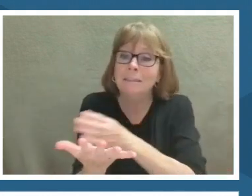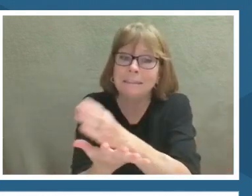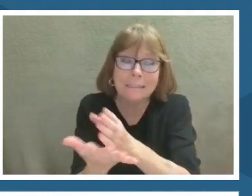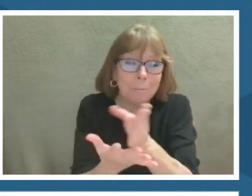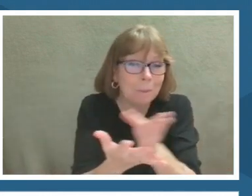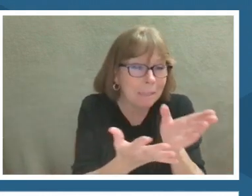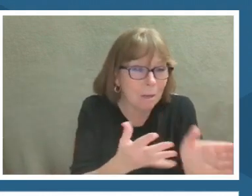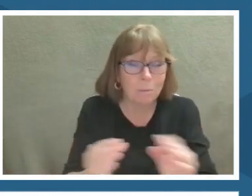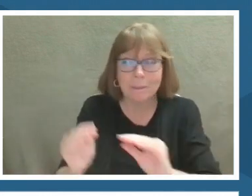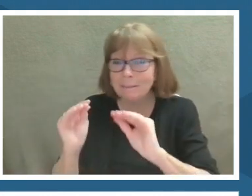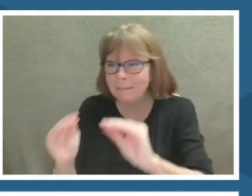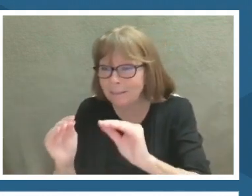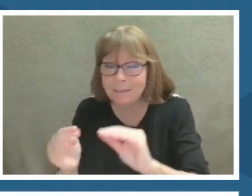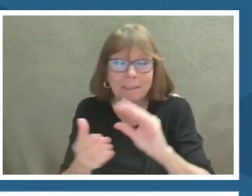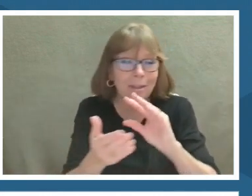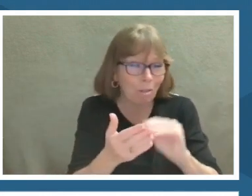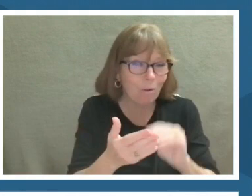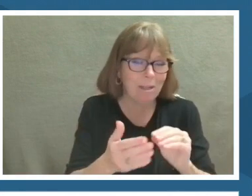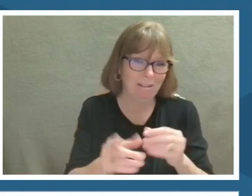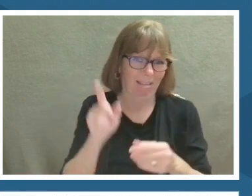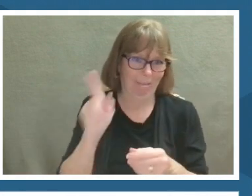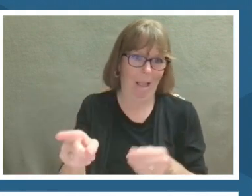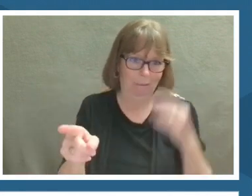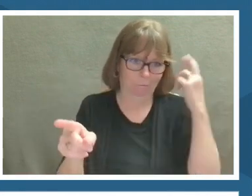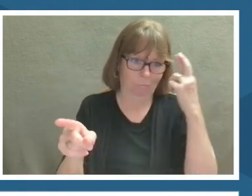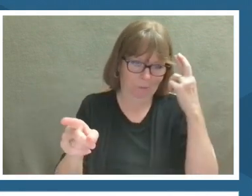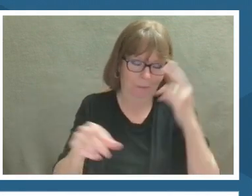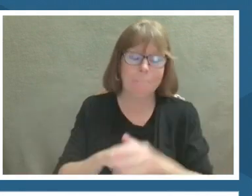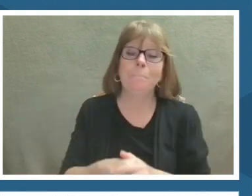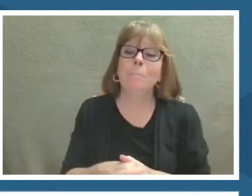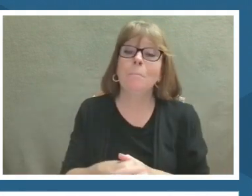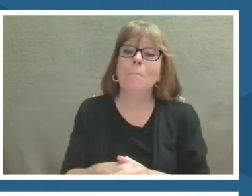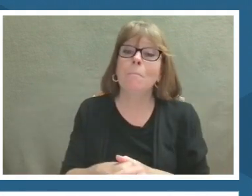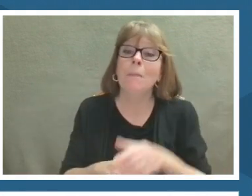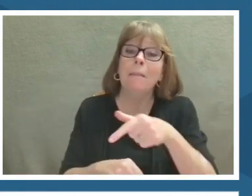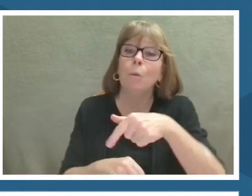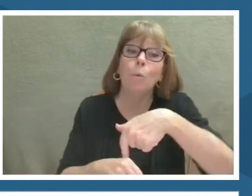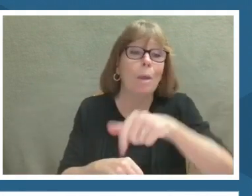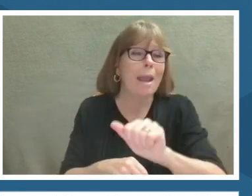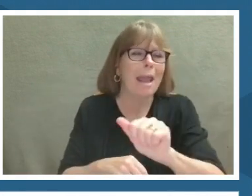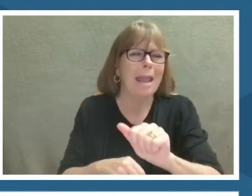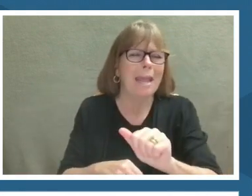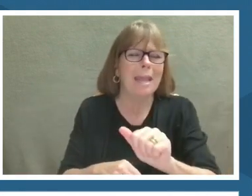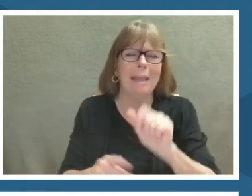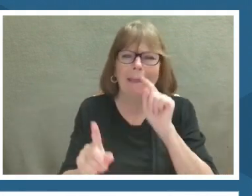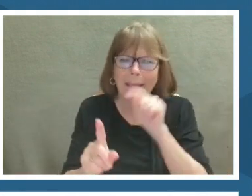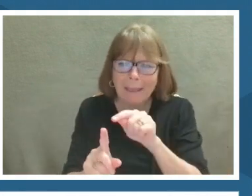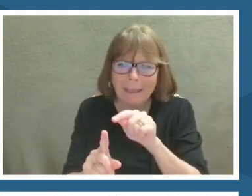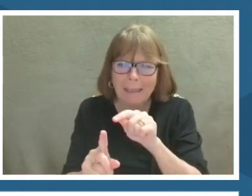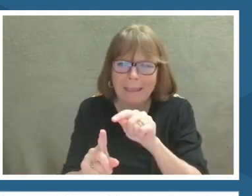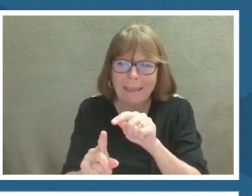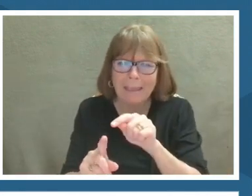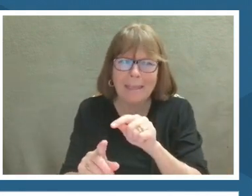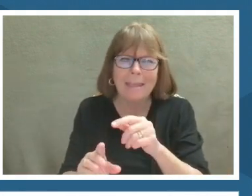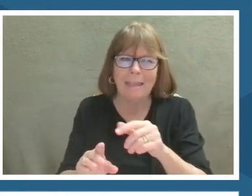so in this q a what deep